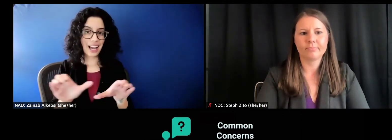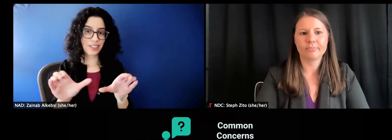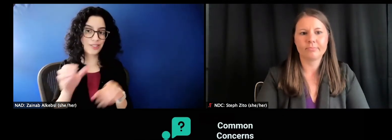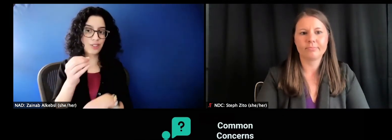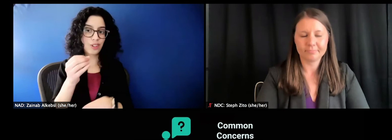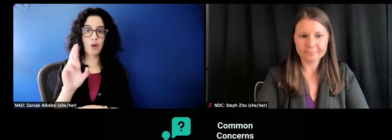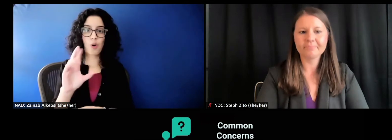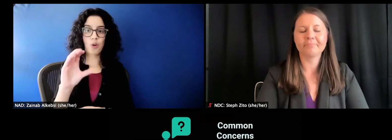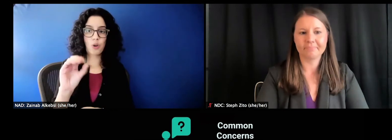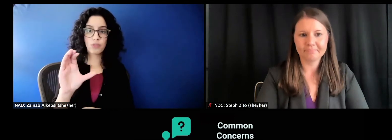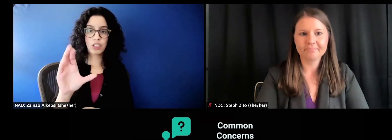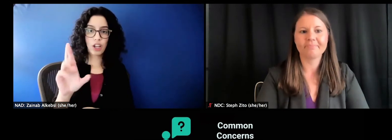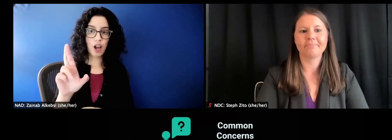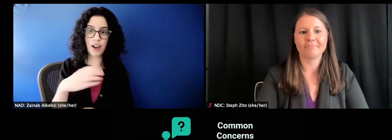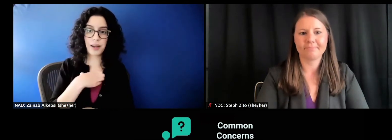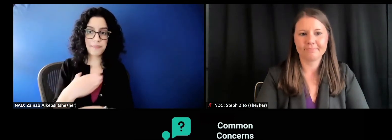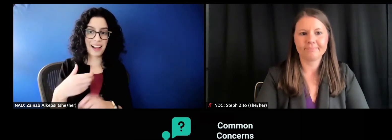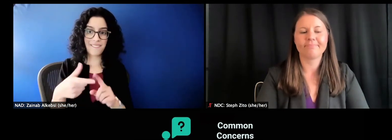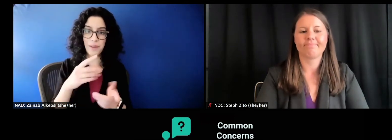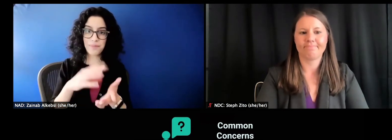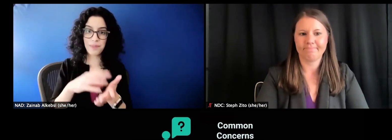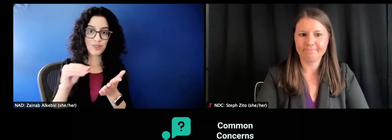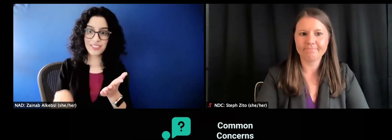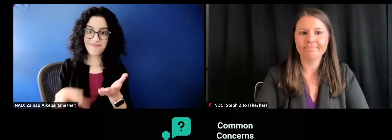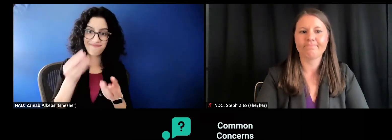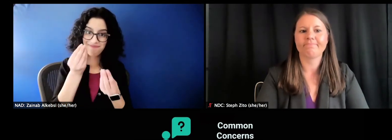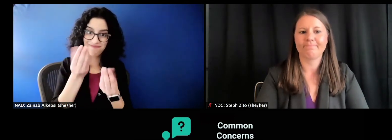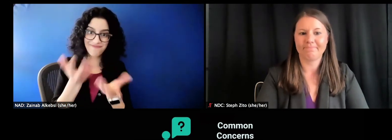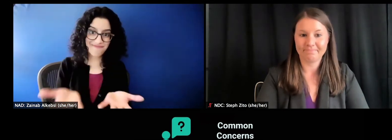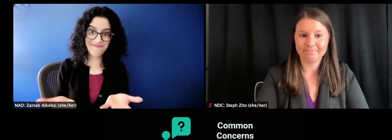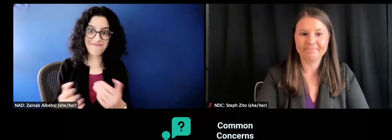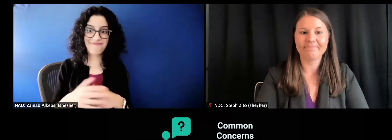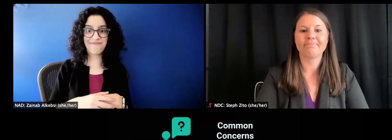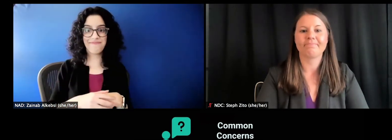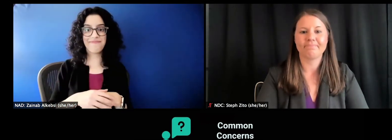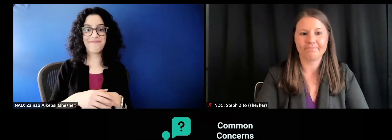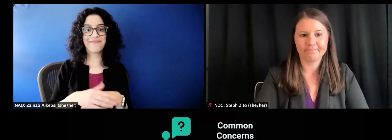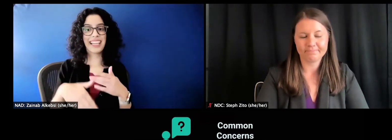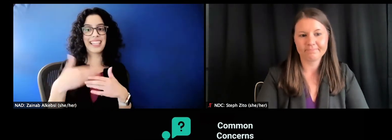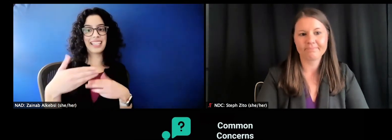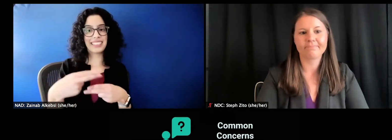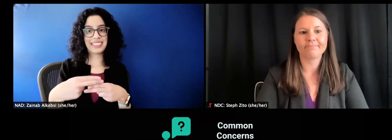or an OCR complaint from the student. Next slide, please.